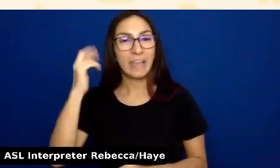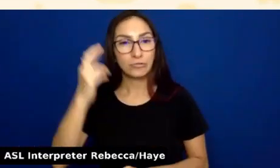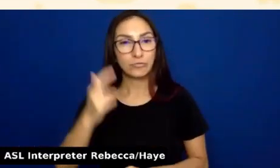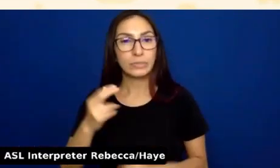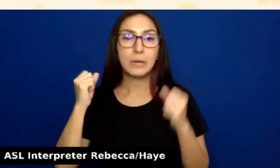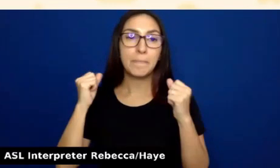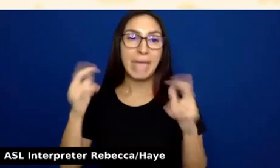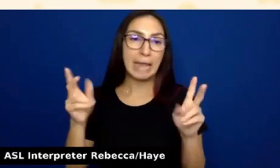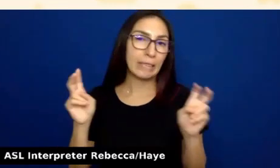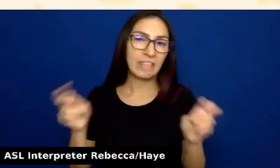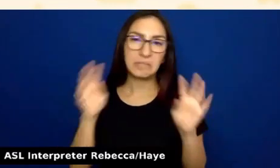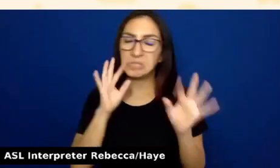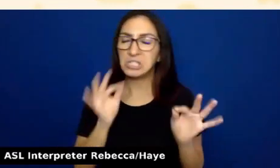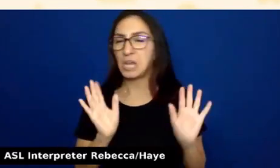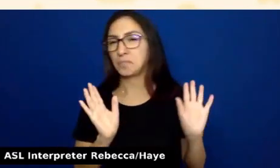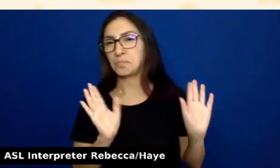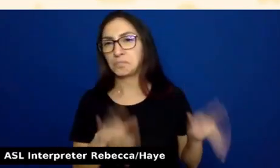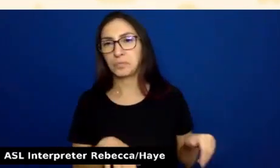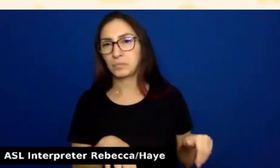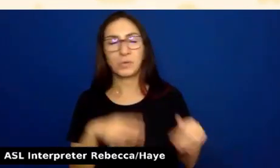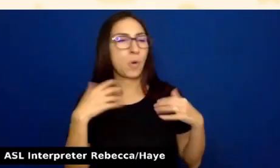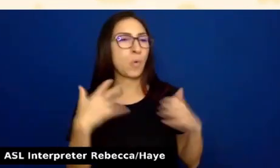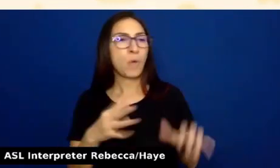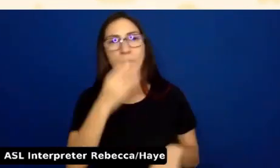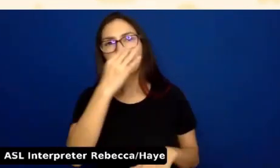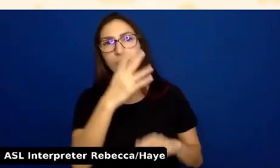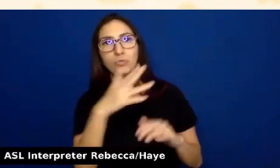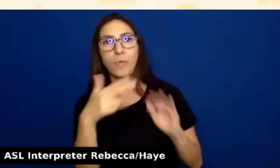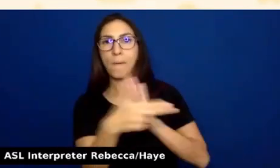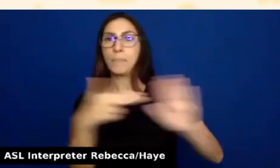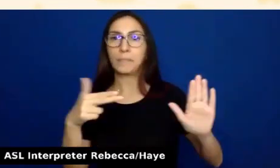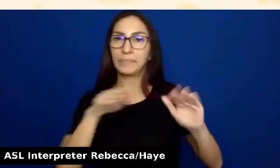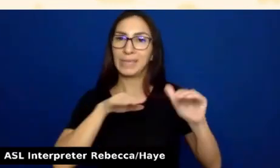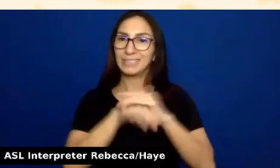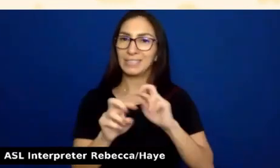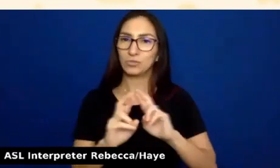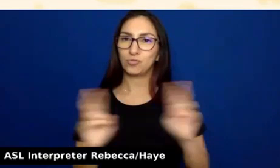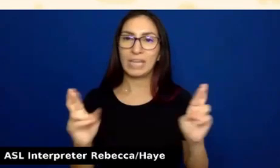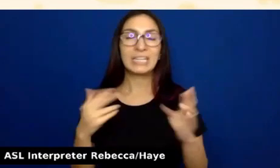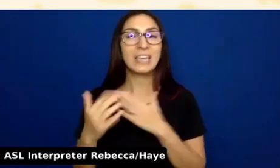to go after the accessibility ready tag, even though they have plenty of accessibility in them.